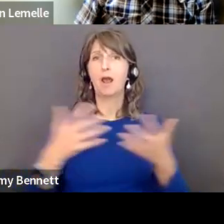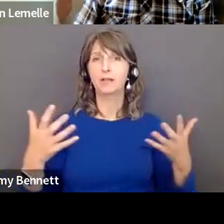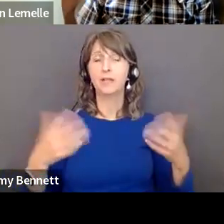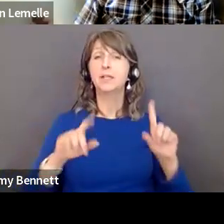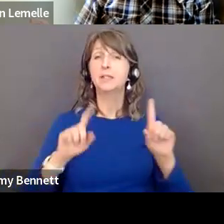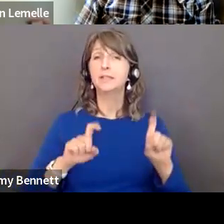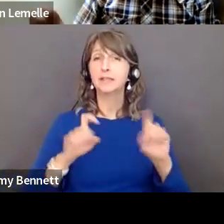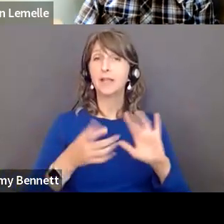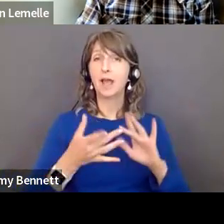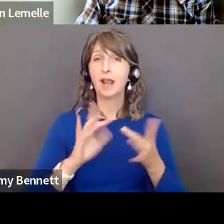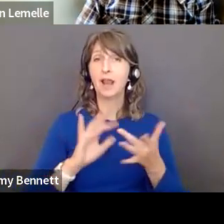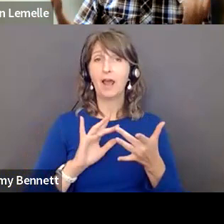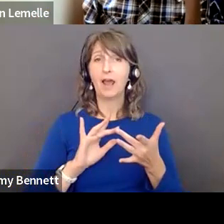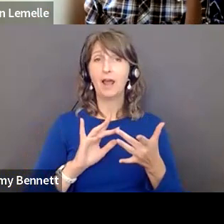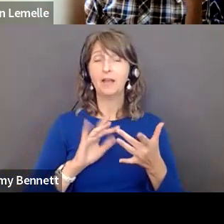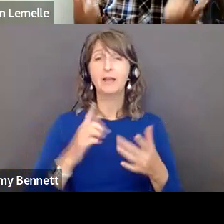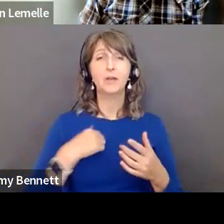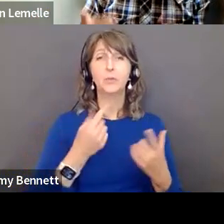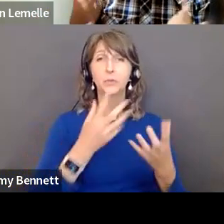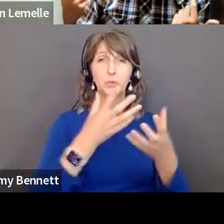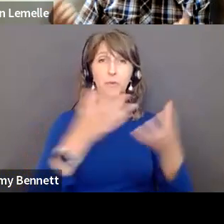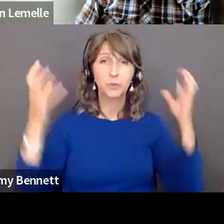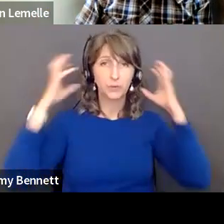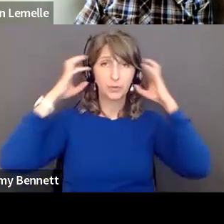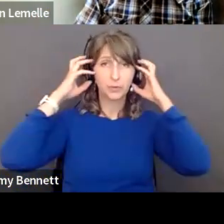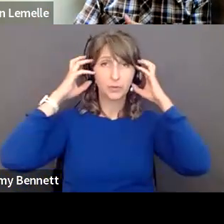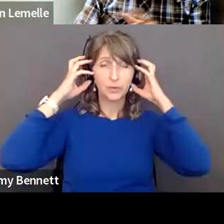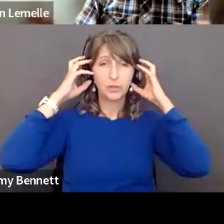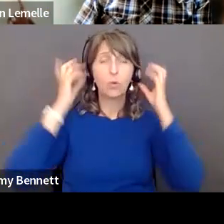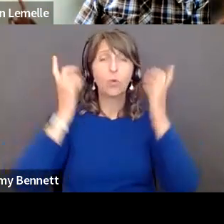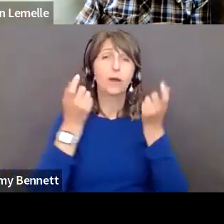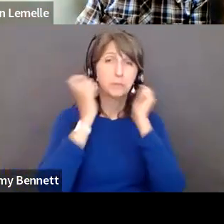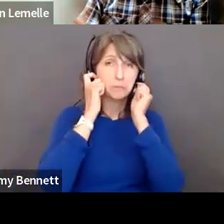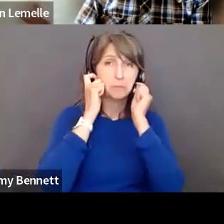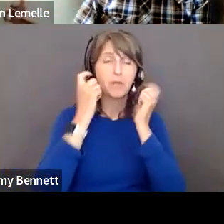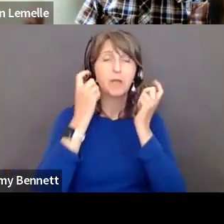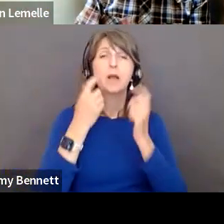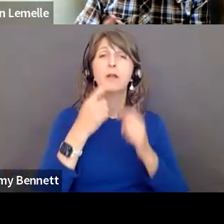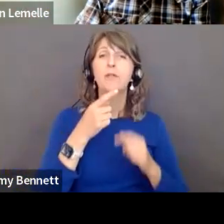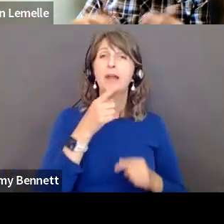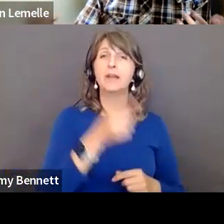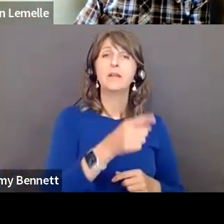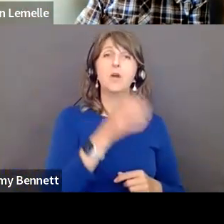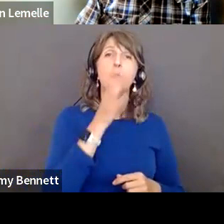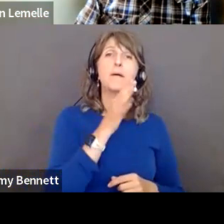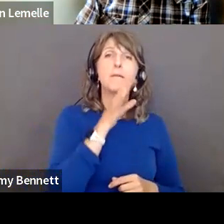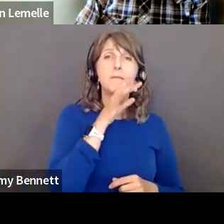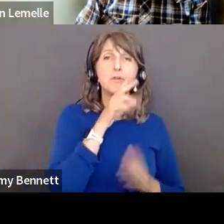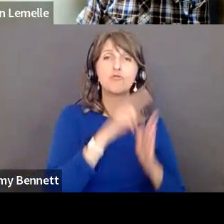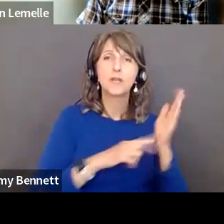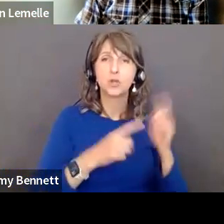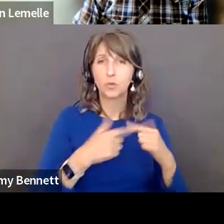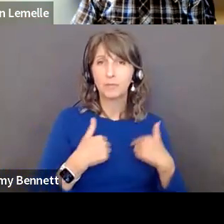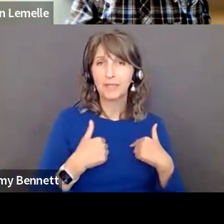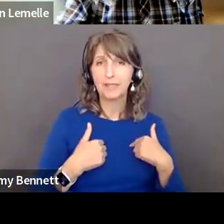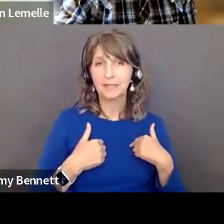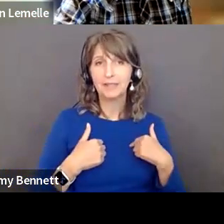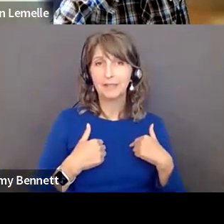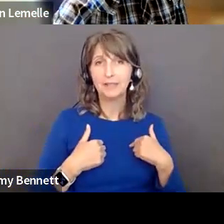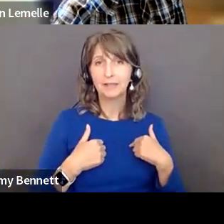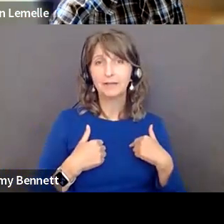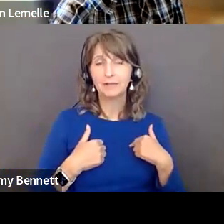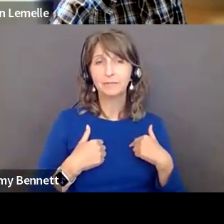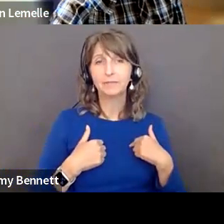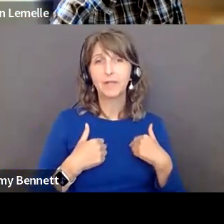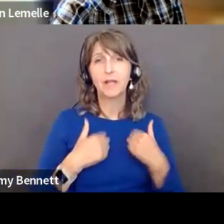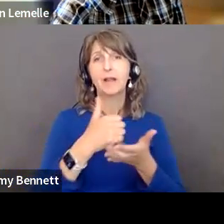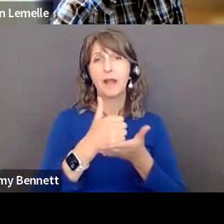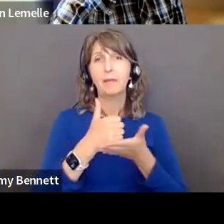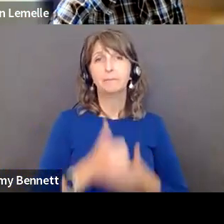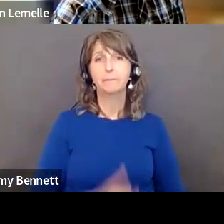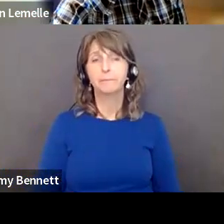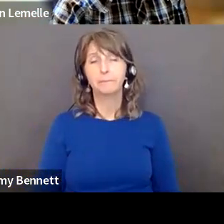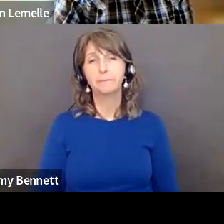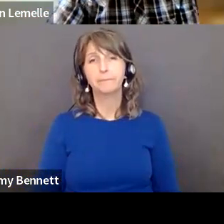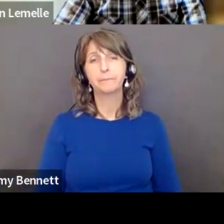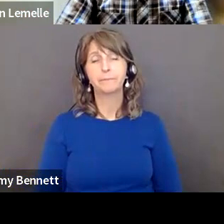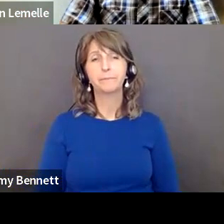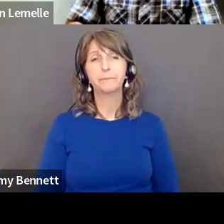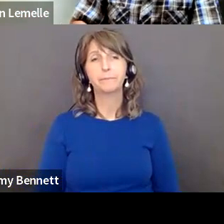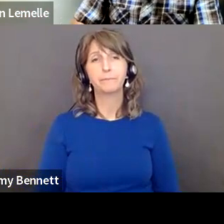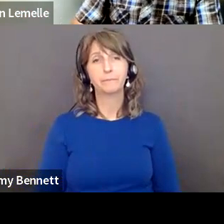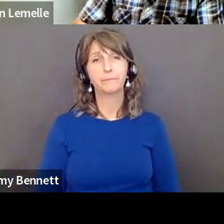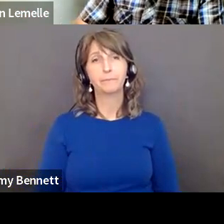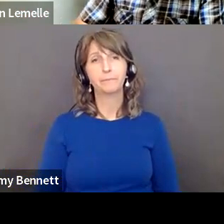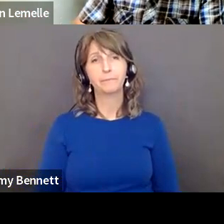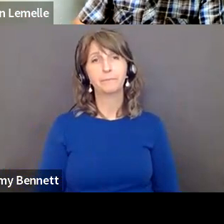I have my headphones in where it will actually read the test or the passage out loud to me.